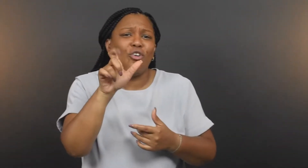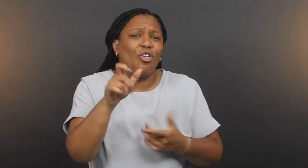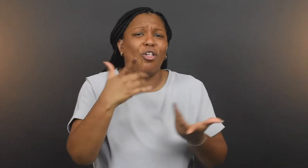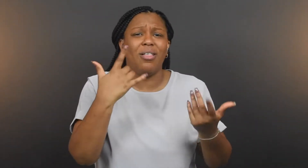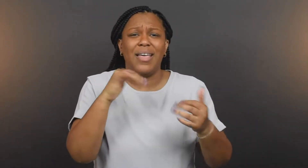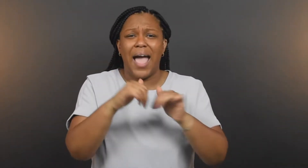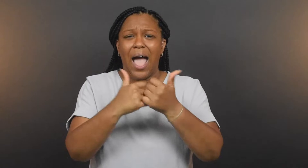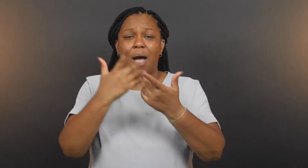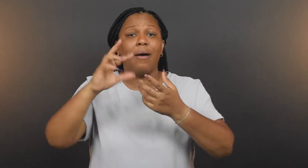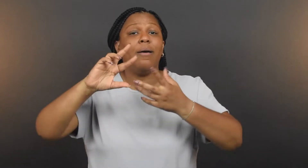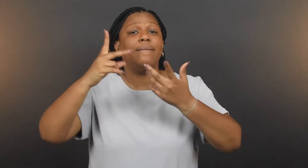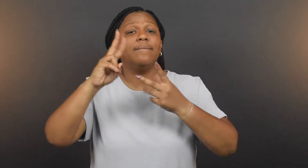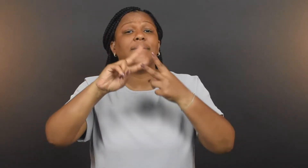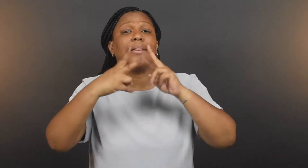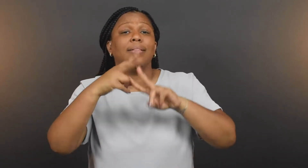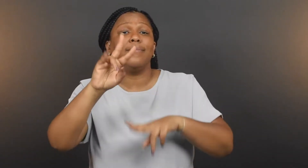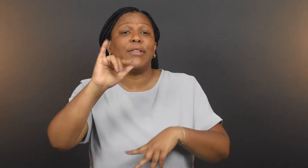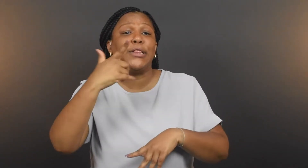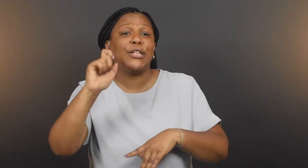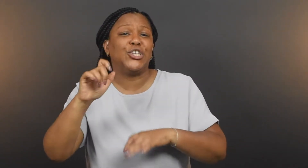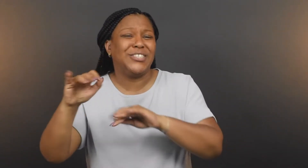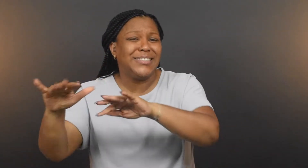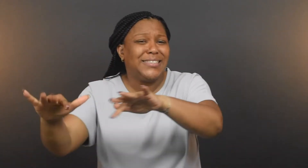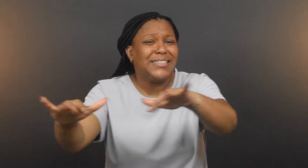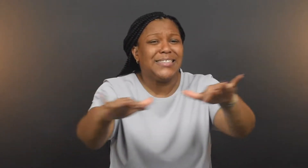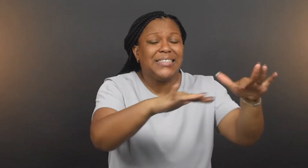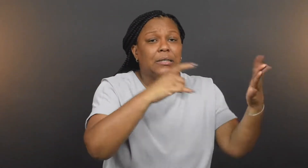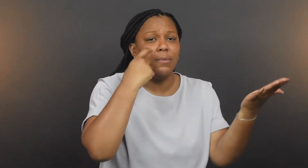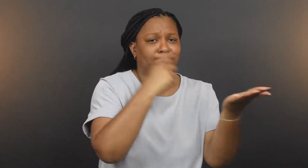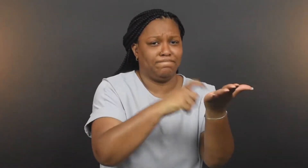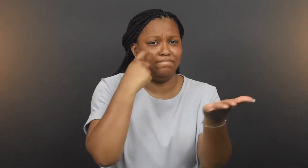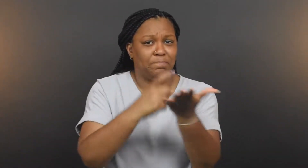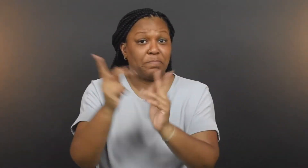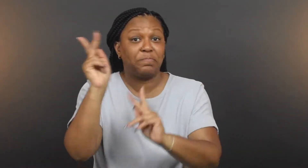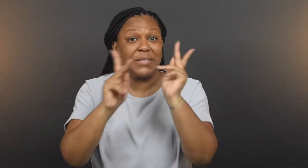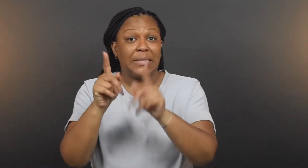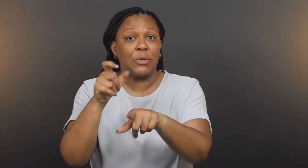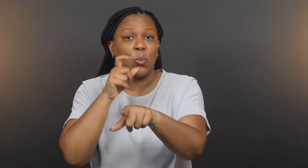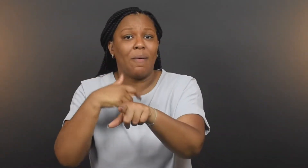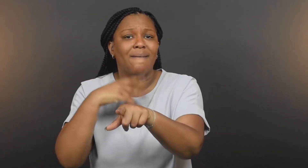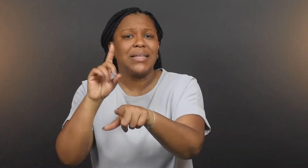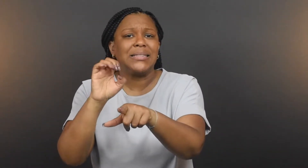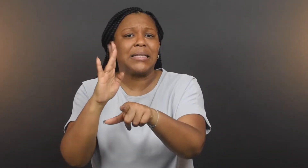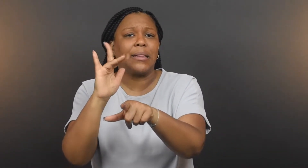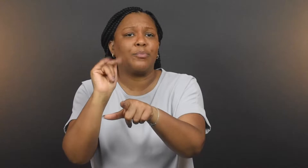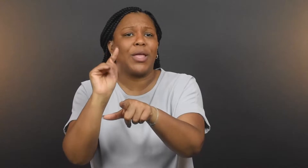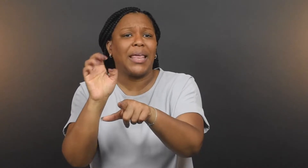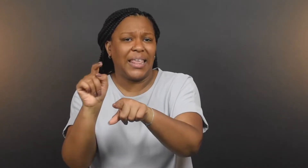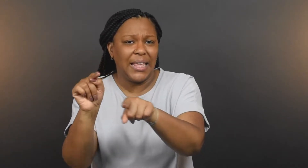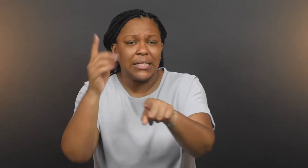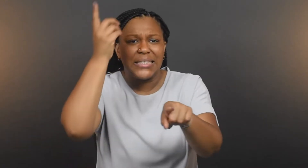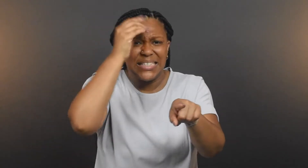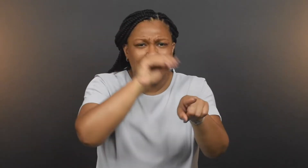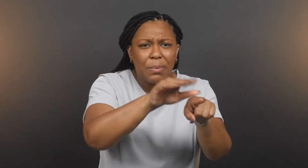For 10 years, she trekked with teams through brushland, rivers, and jungles to remote villages,